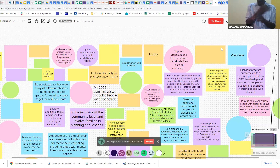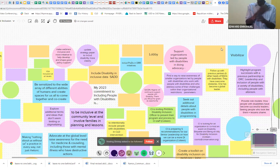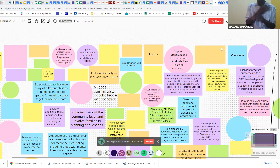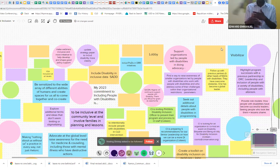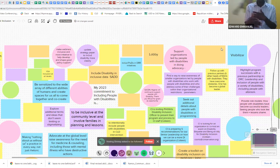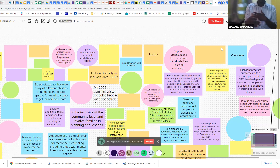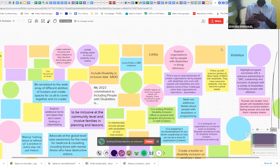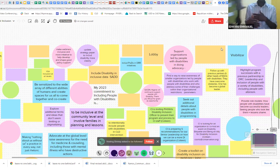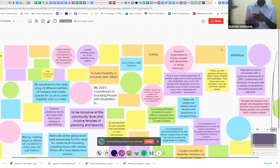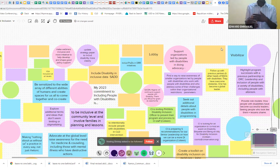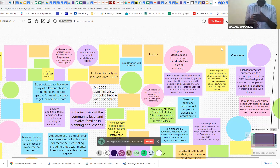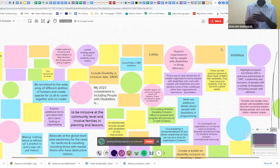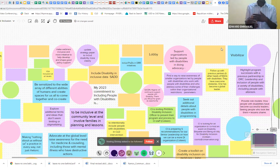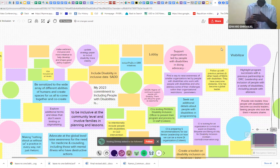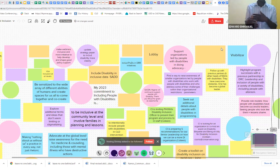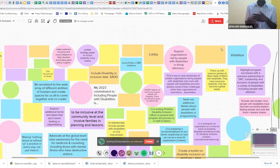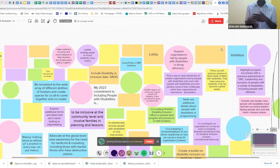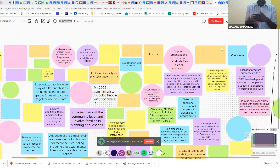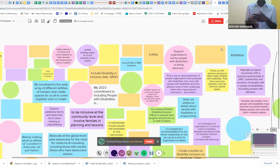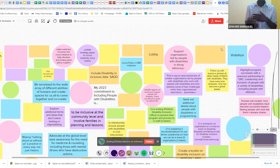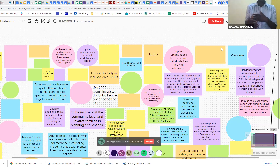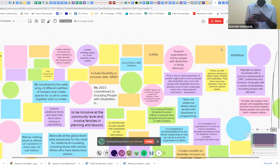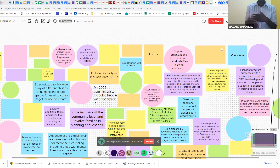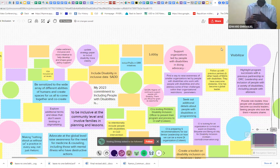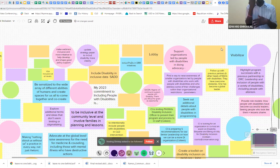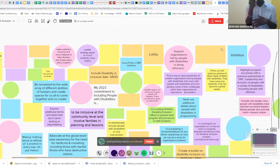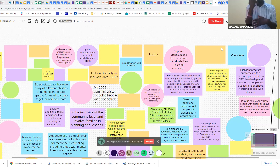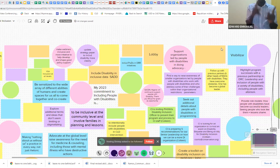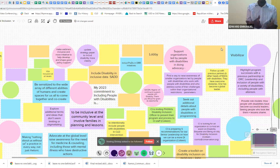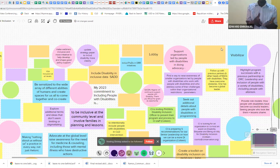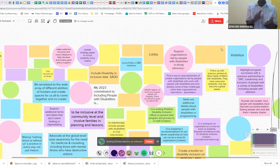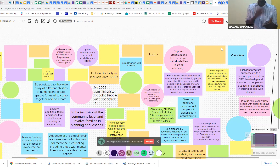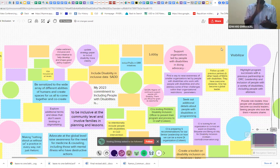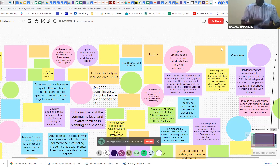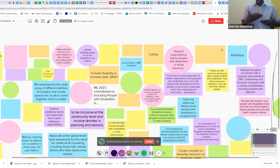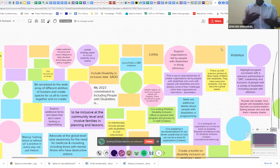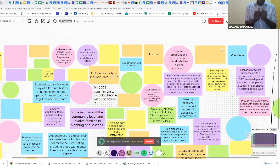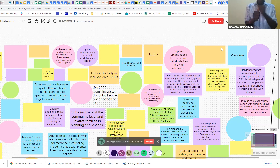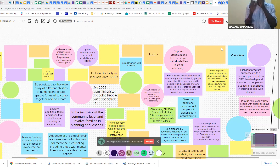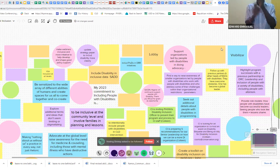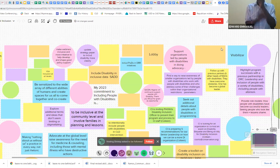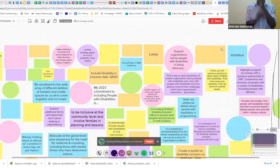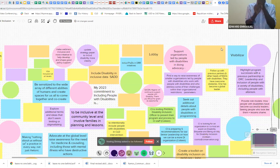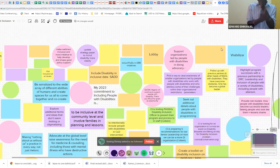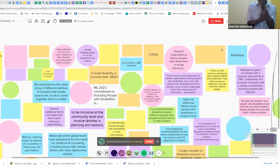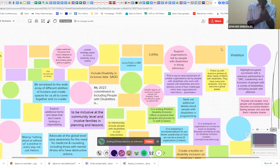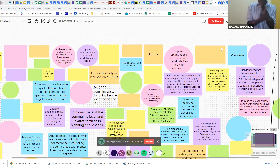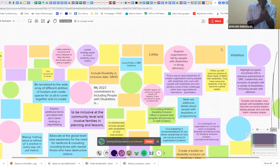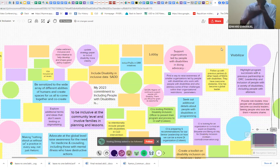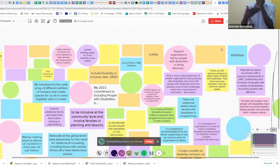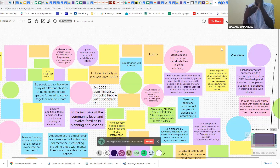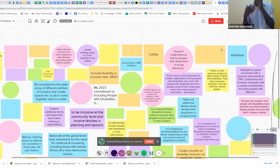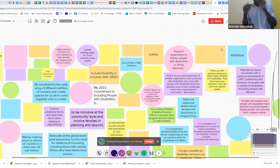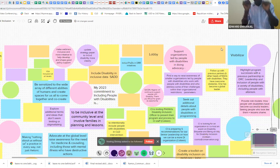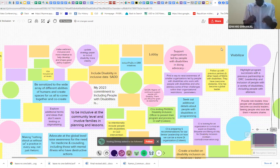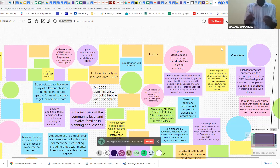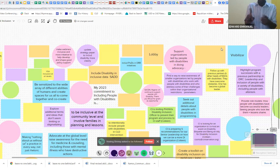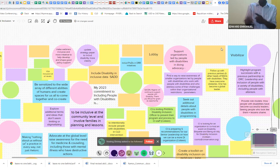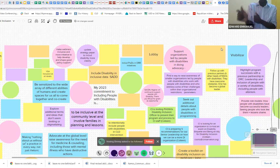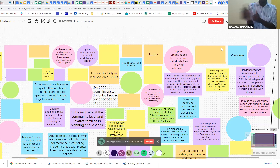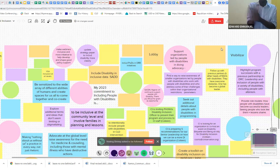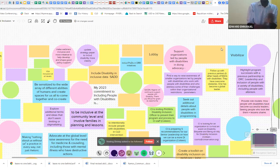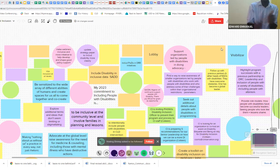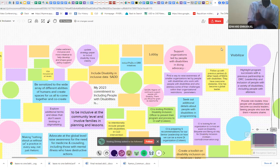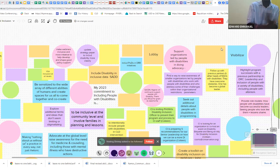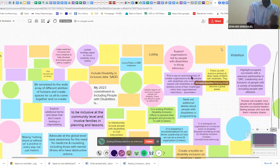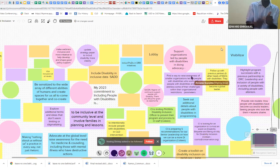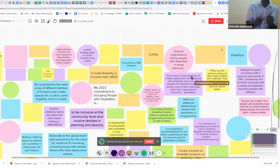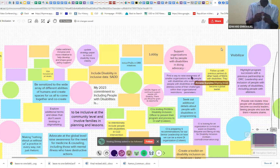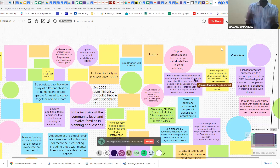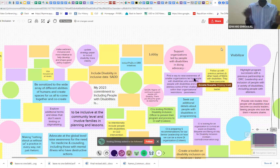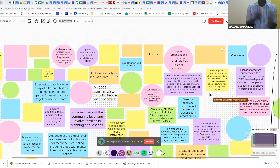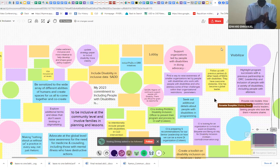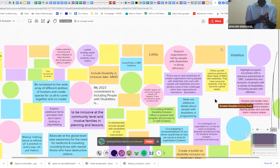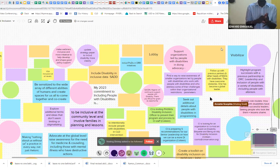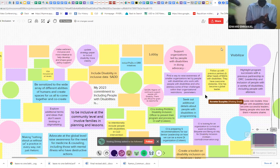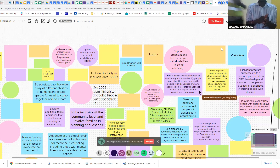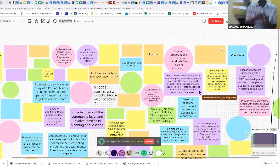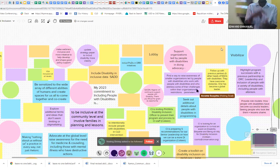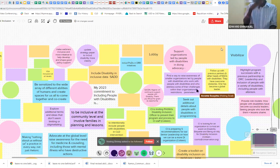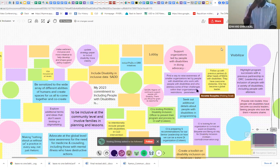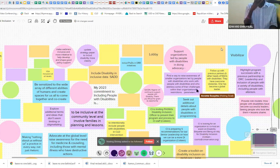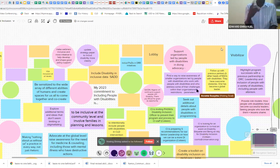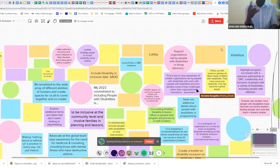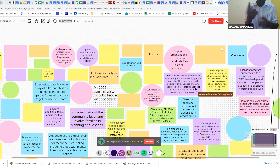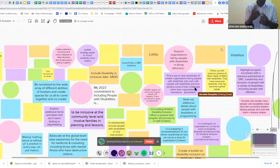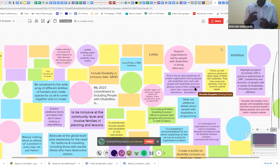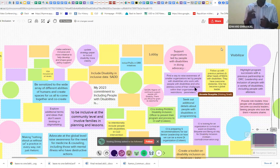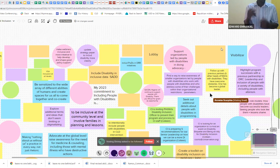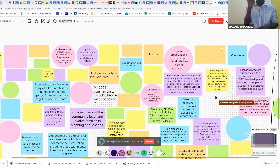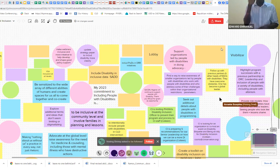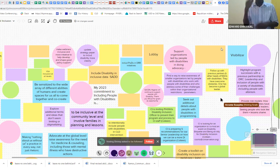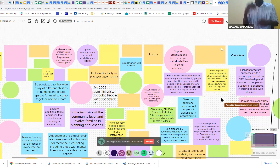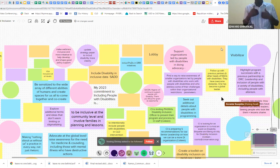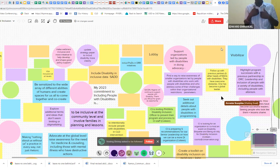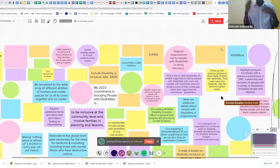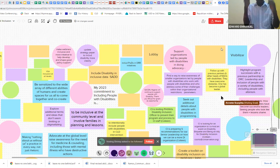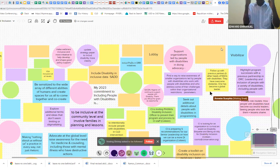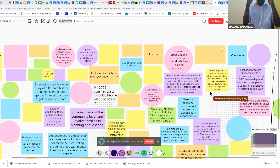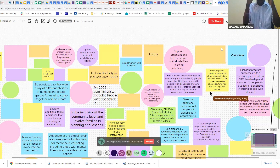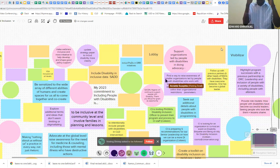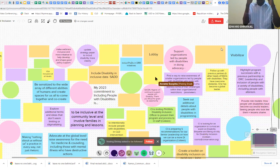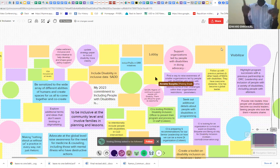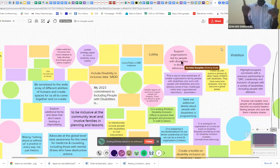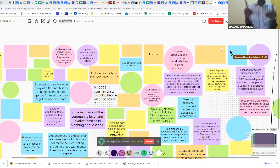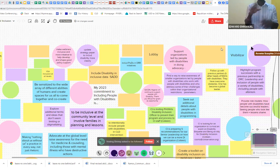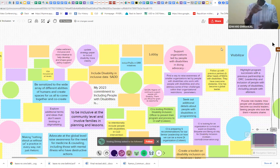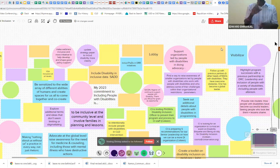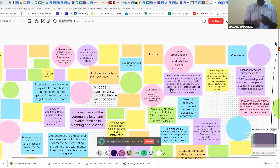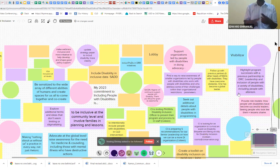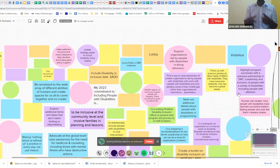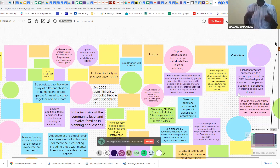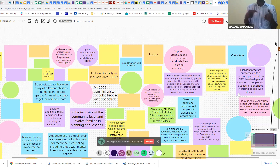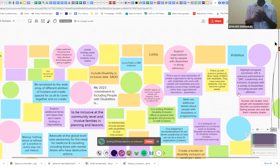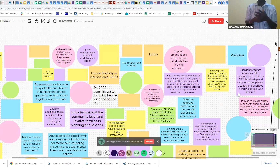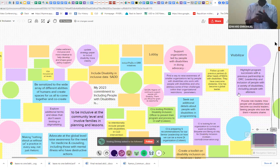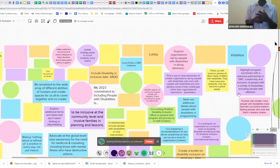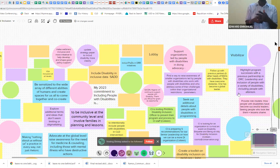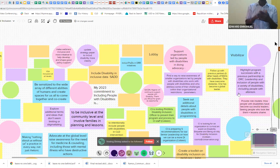If they pass on, or that this child is born with disability and if if the child is born with this disability, are we able to follow this thing from the earlier stage, so that when the child comes of age, then he asks the education he can be taken through a technology, that is now sweeping the old one and in that